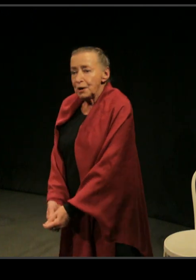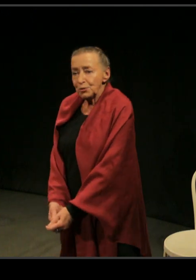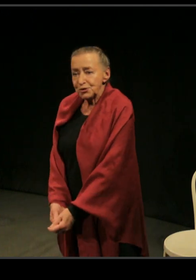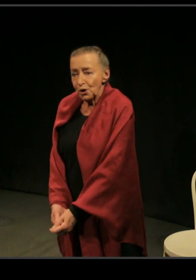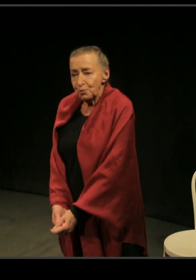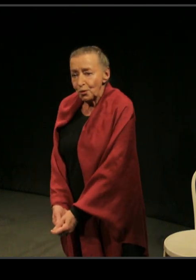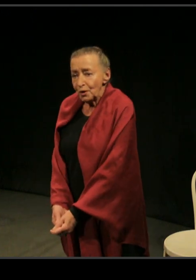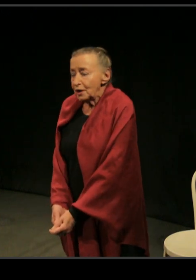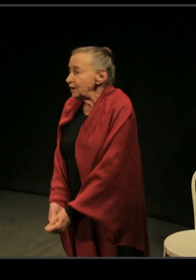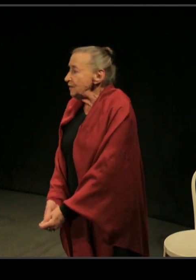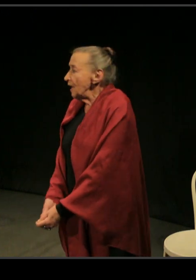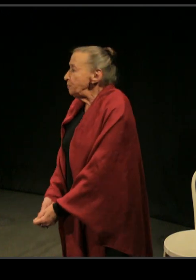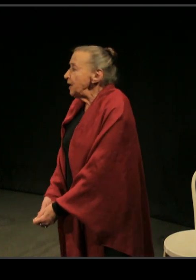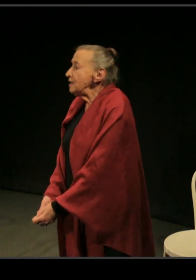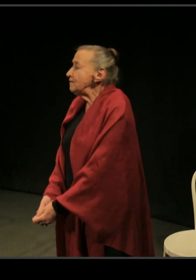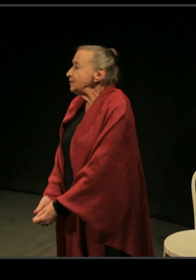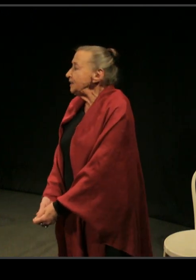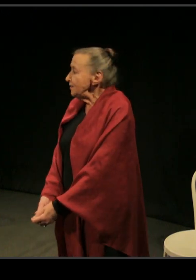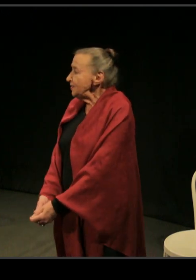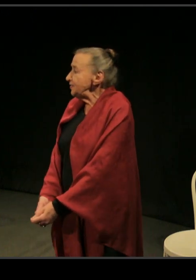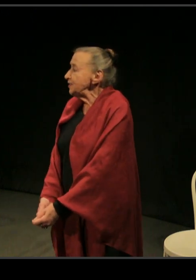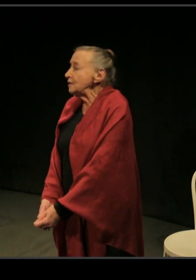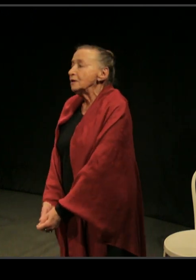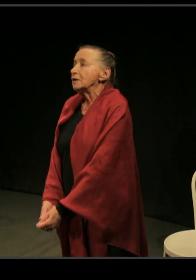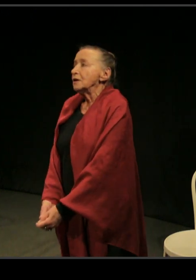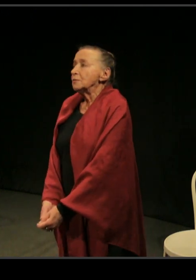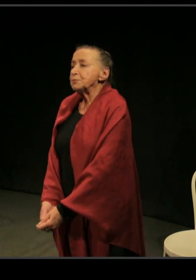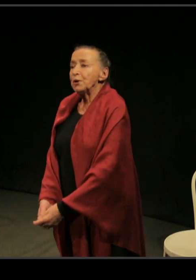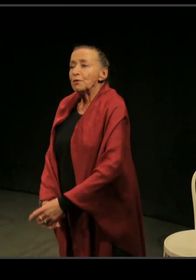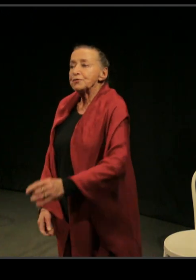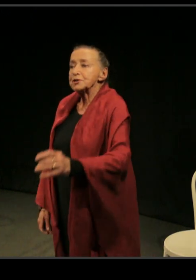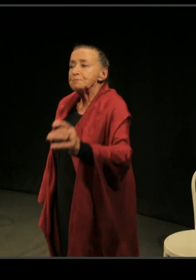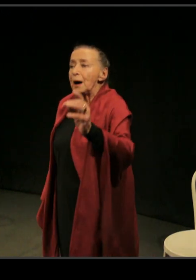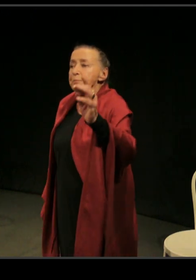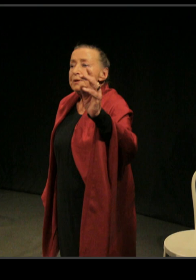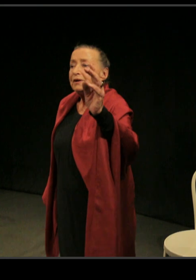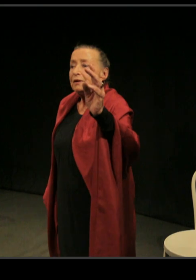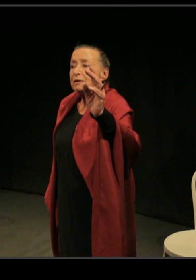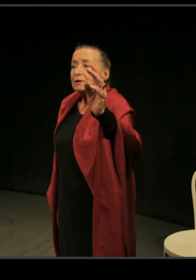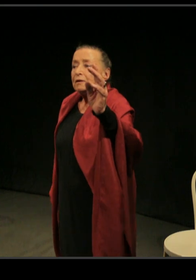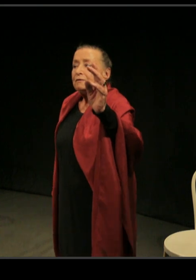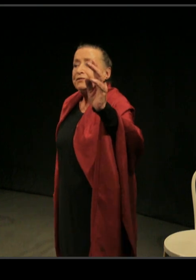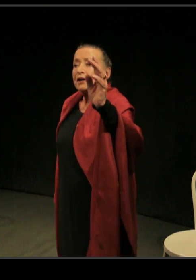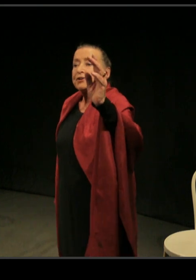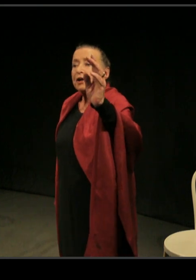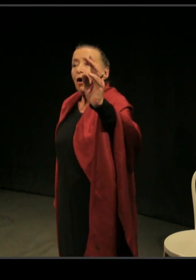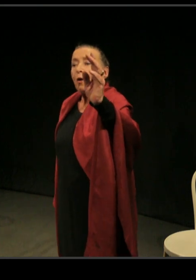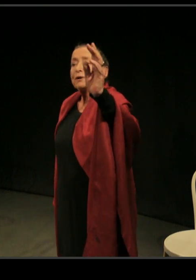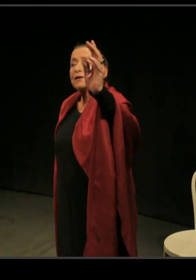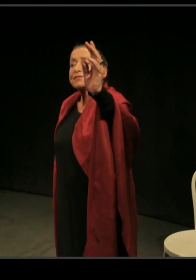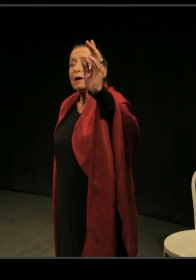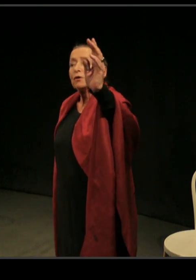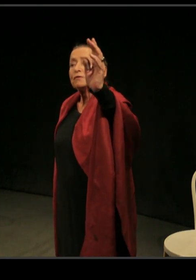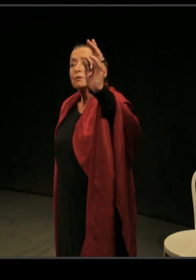and leaning some paper on a handy limb, he began he's sketching.